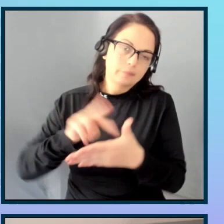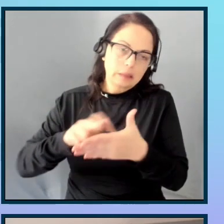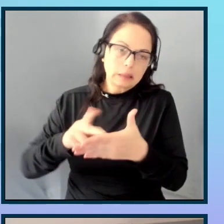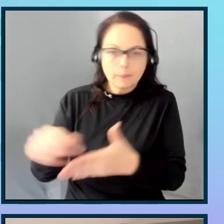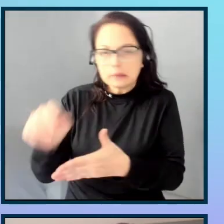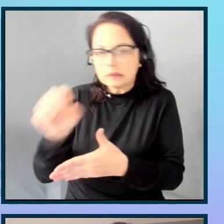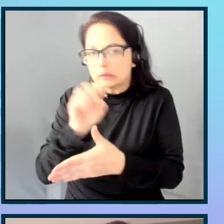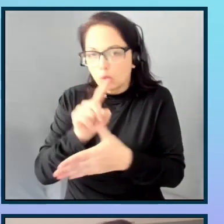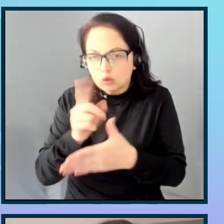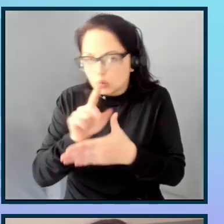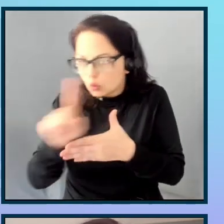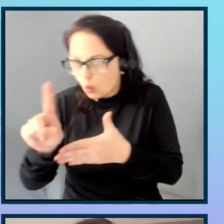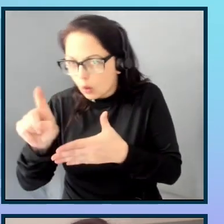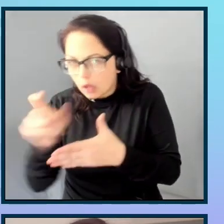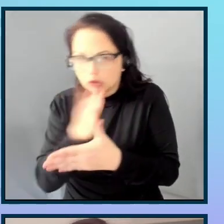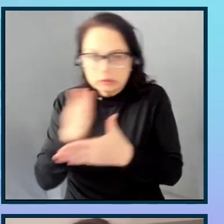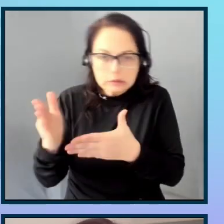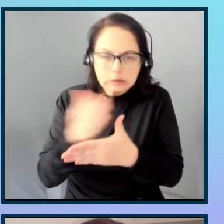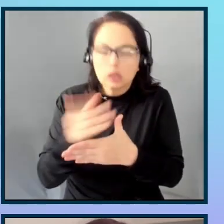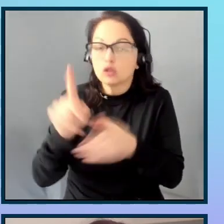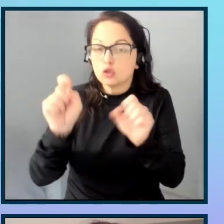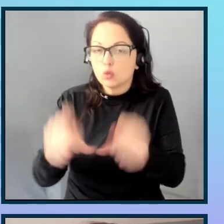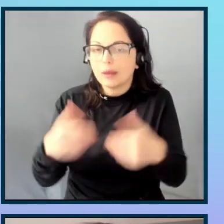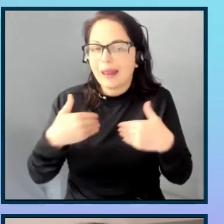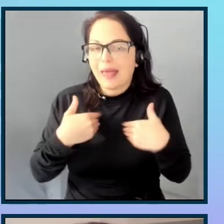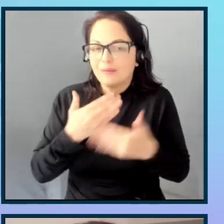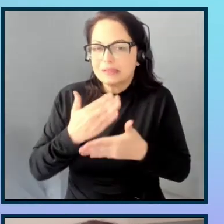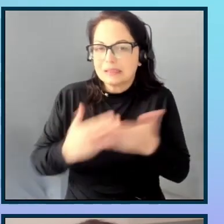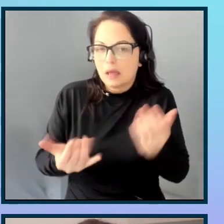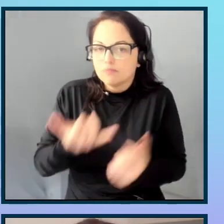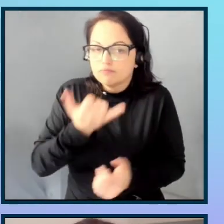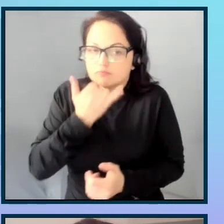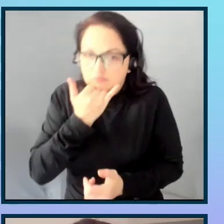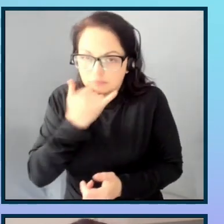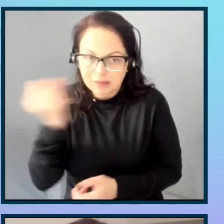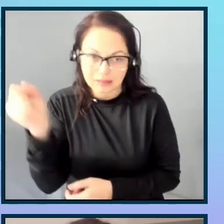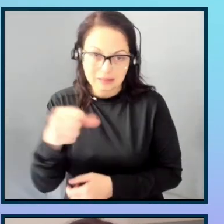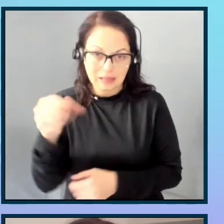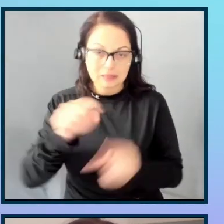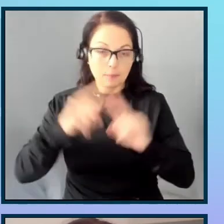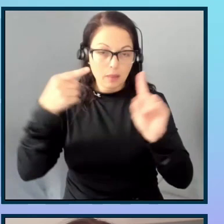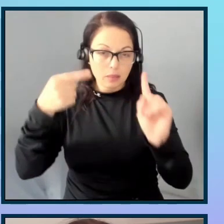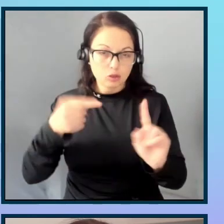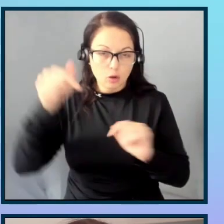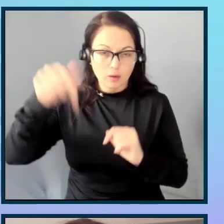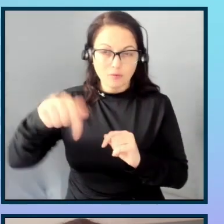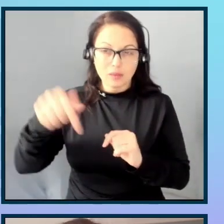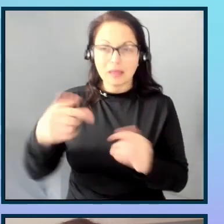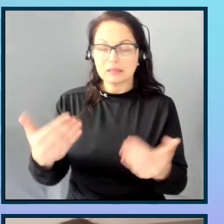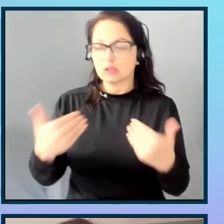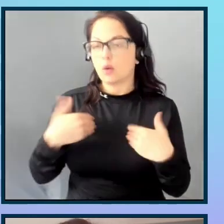imperfections may be allowed. The target for this is to have an average rating of 3.5.